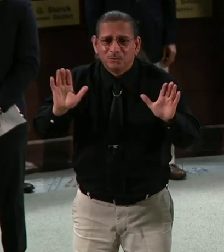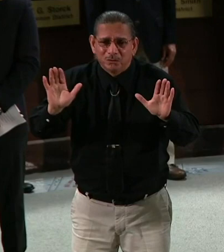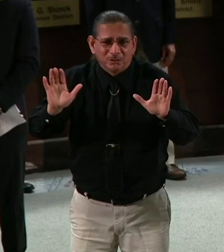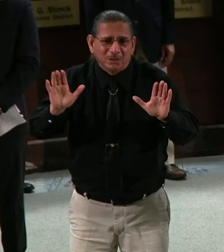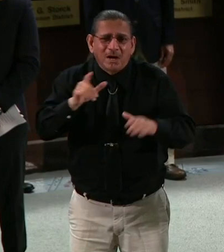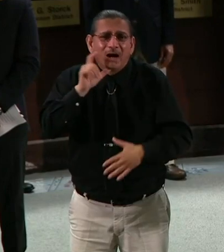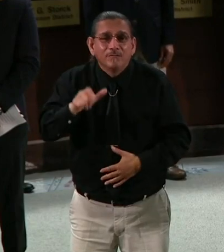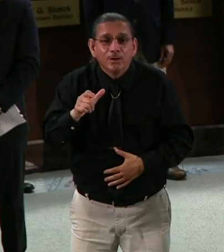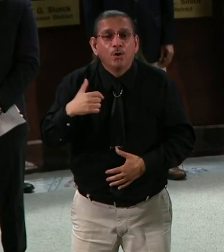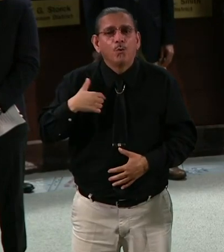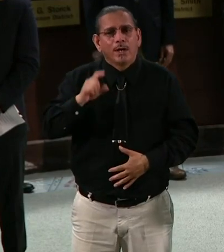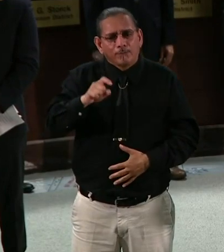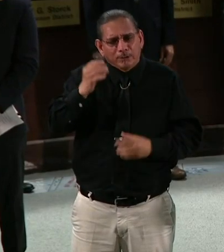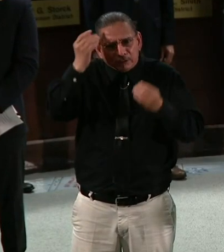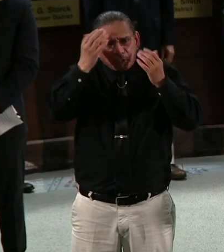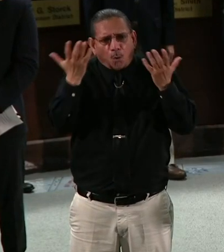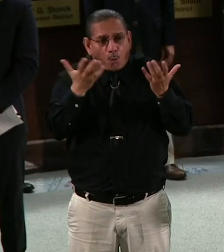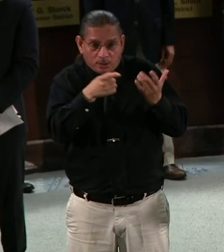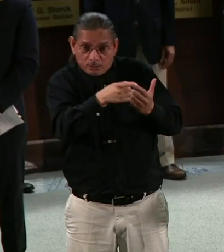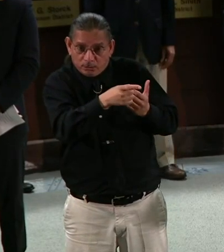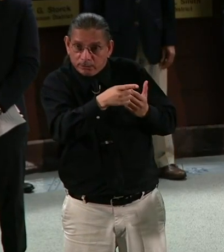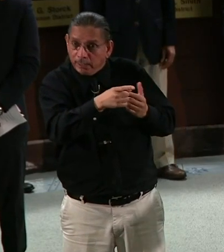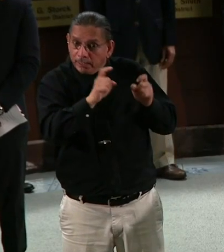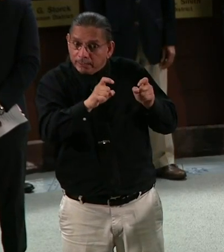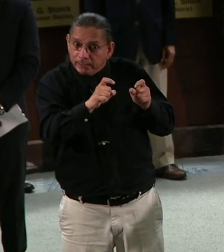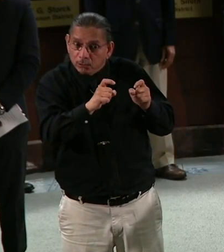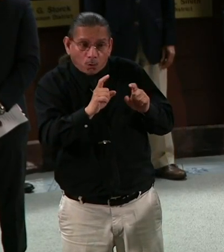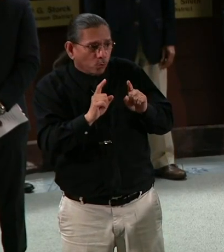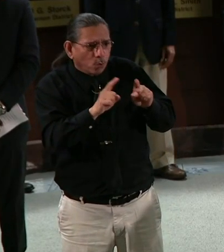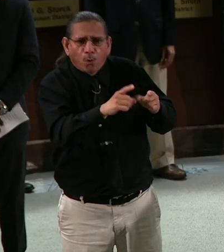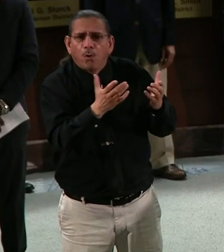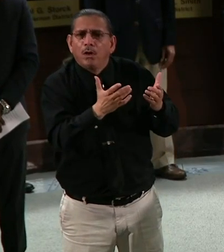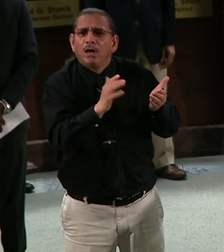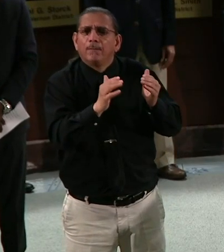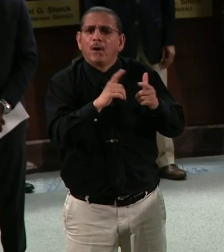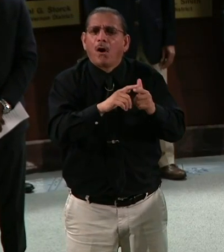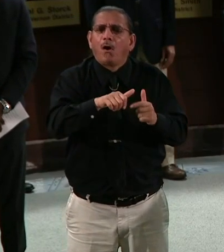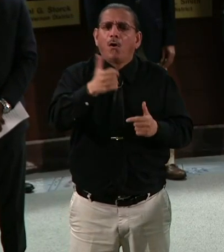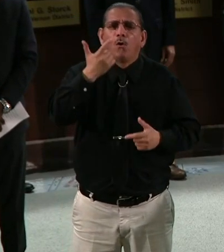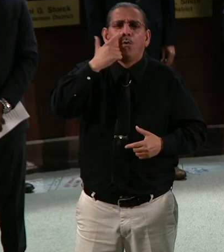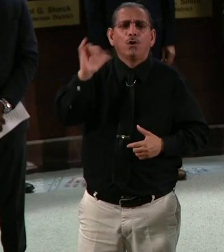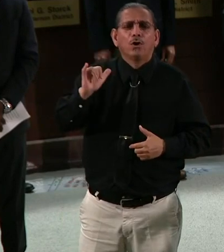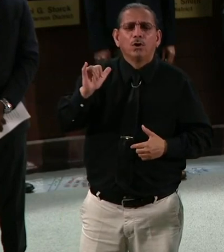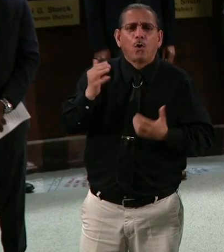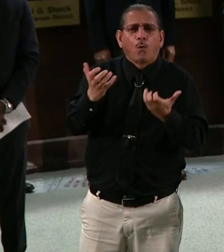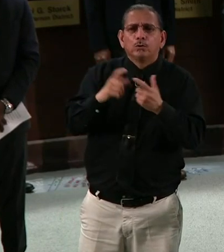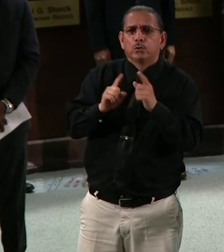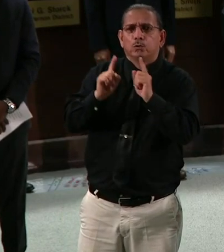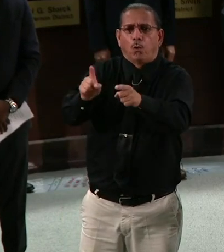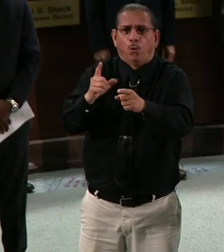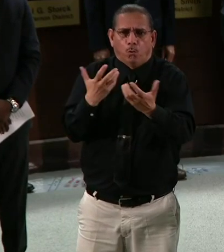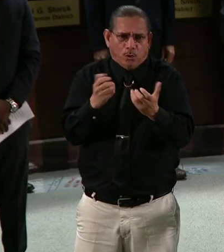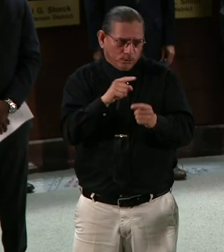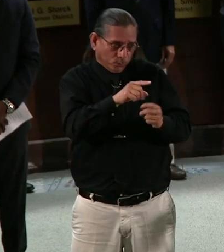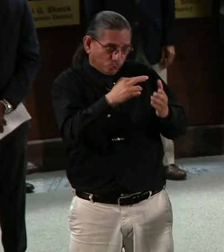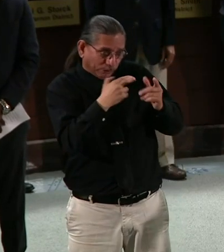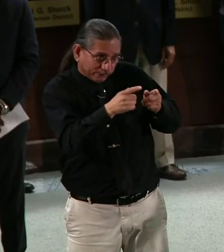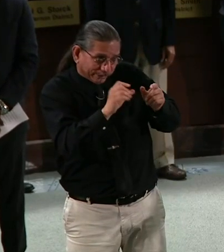CONSIDER WHERE WE NEED TO GO VERSUS WHERE WE MAY WANT TO GO.